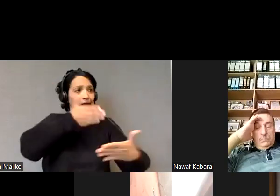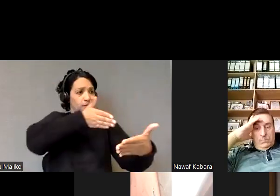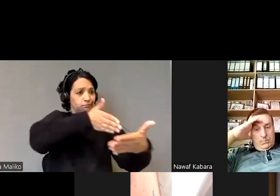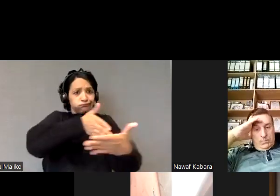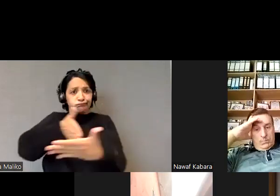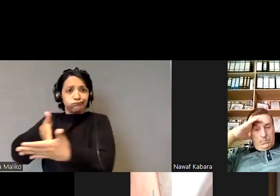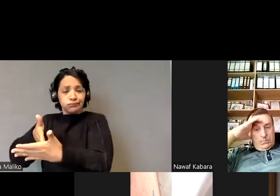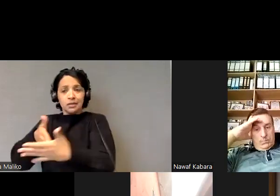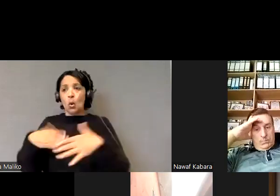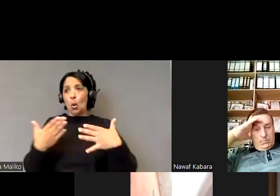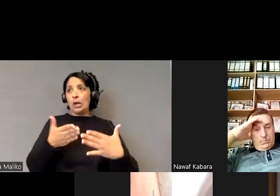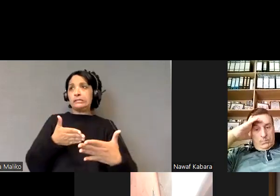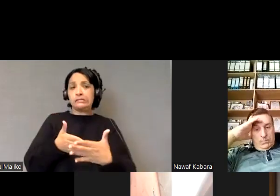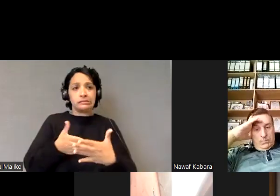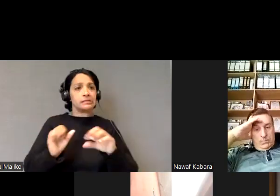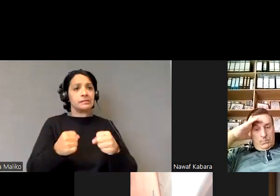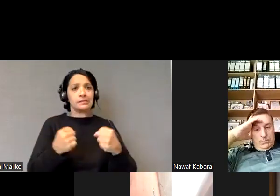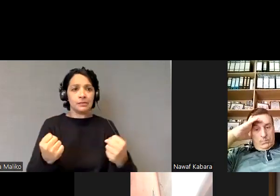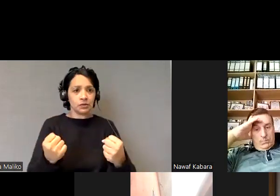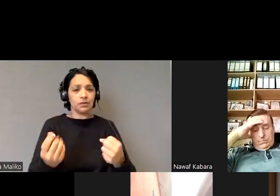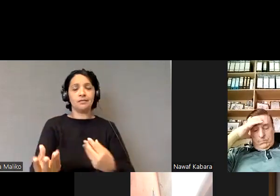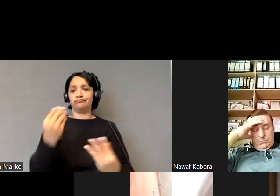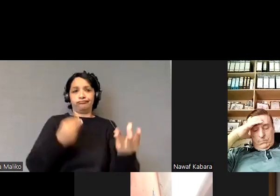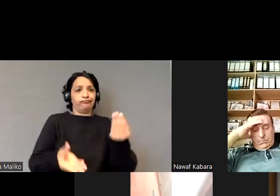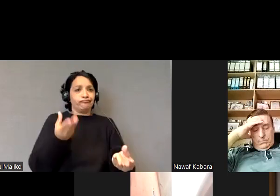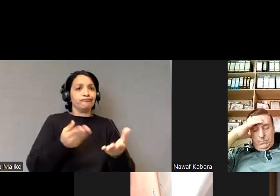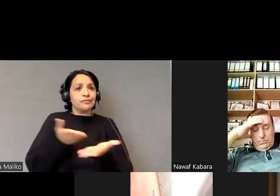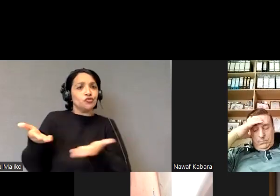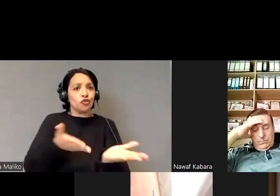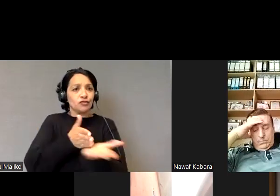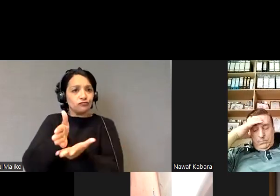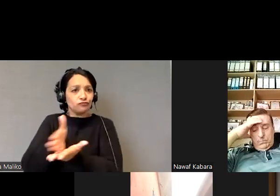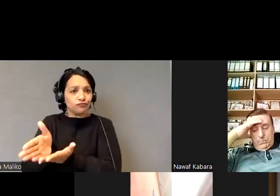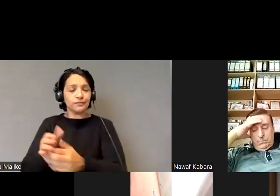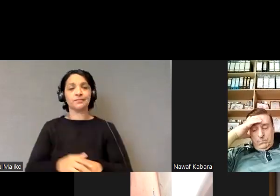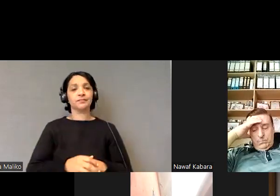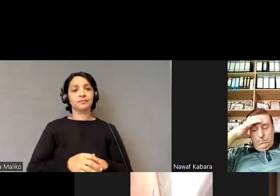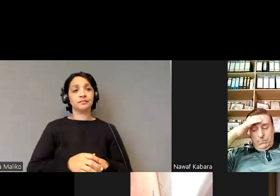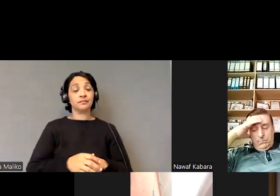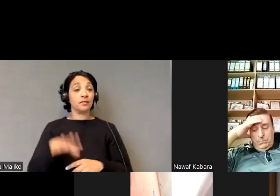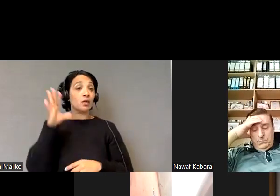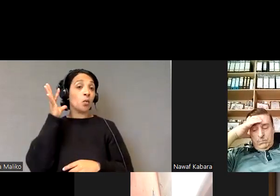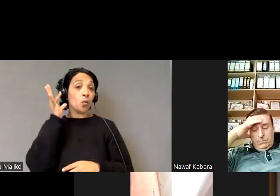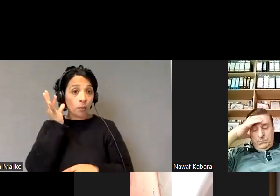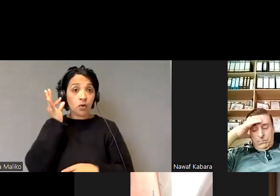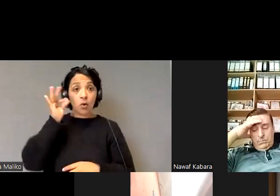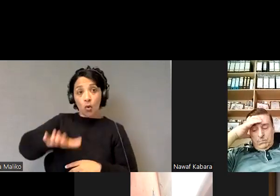Women and girls with disabilities are exposed to exploitation to gender-based violence and